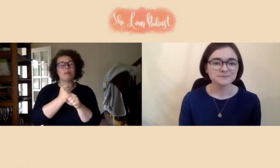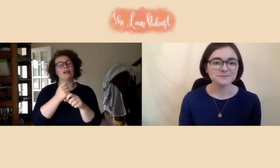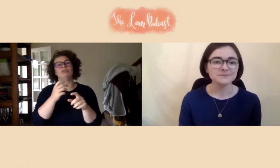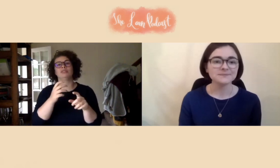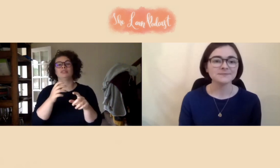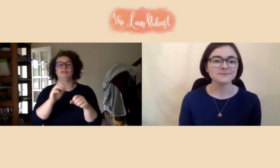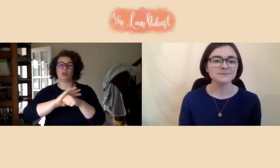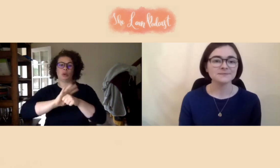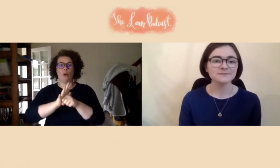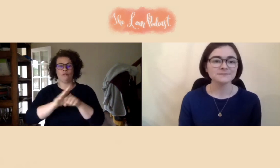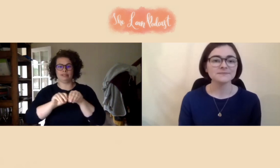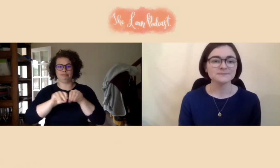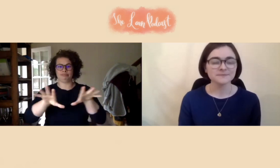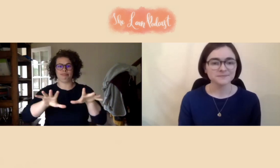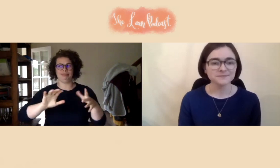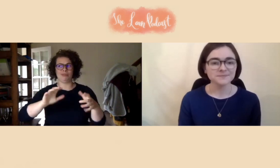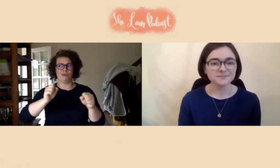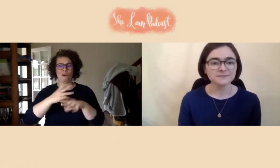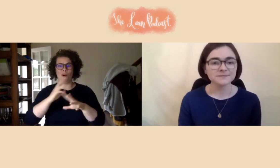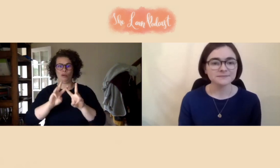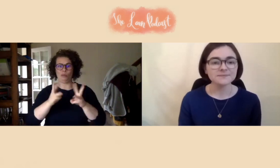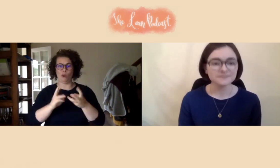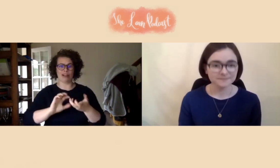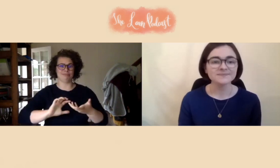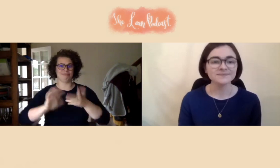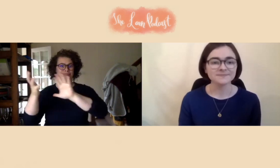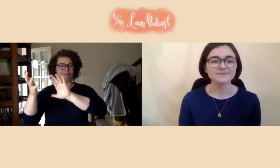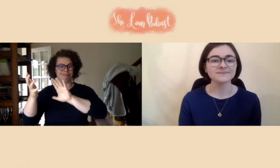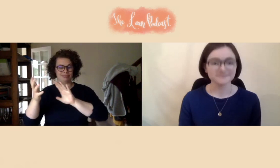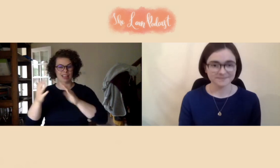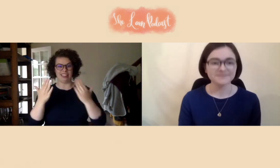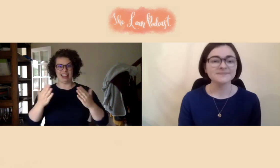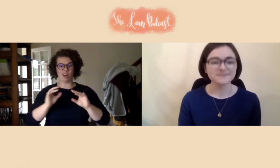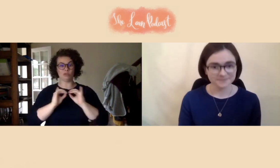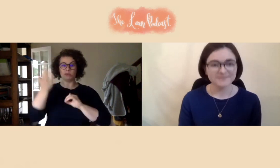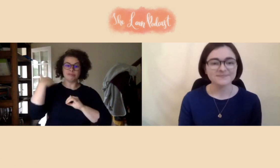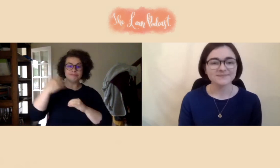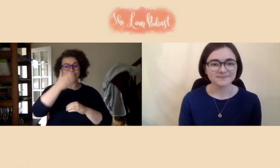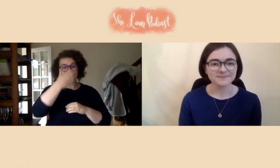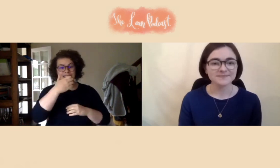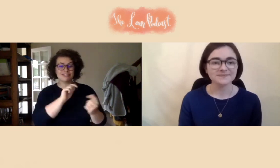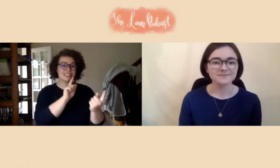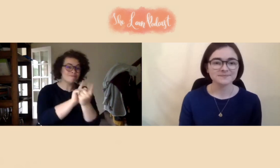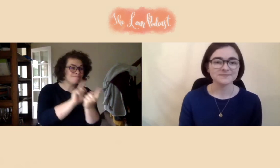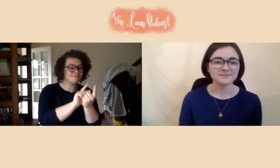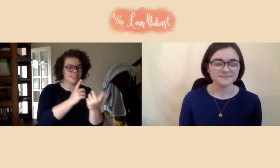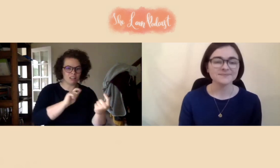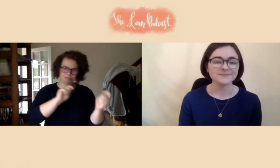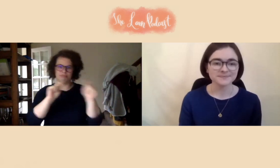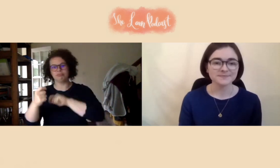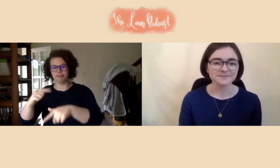and we are all remote interpreting. And it's been a massive change, but it's also been adapting.